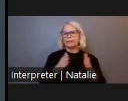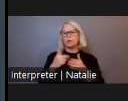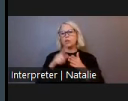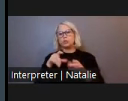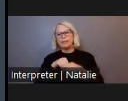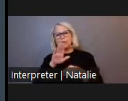kit.